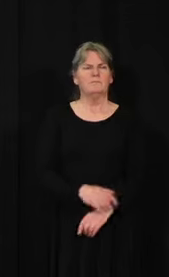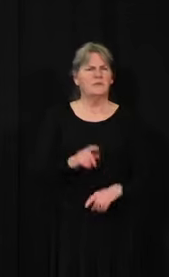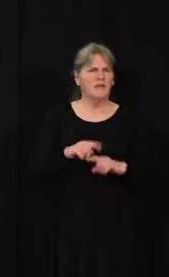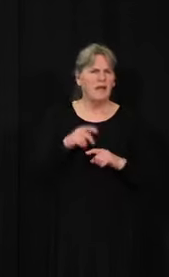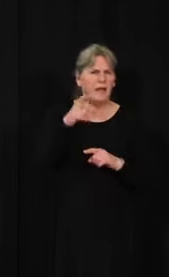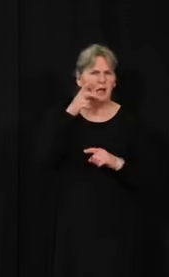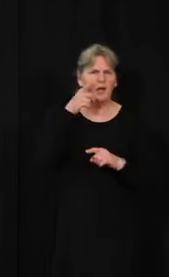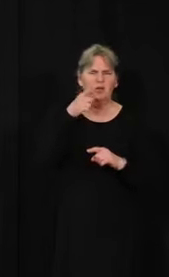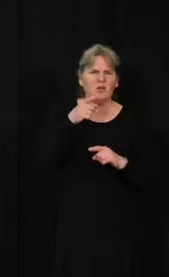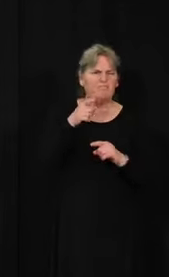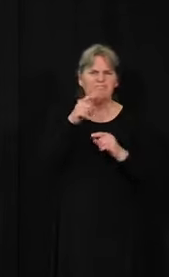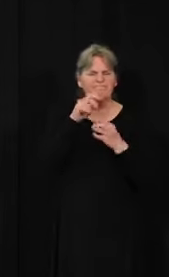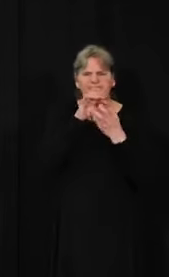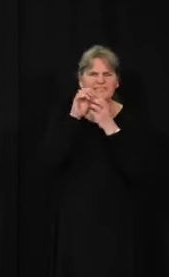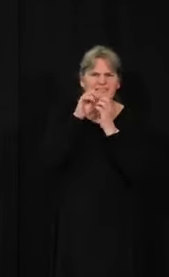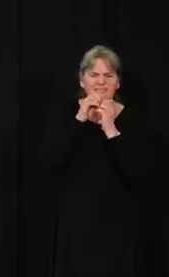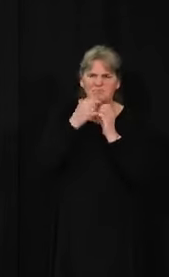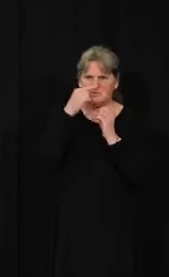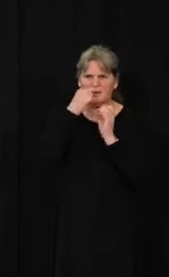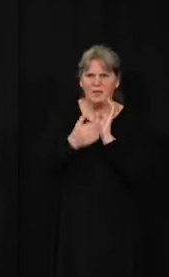We are having trouble hearing a. Can you please repeat your